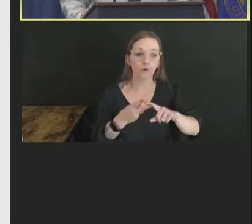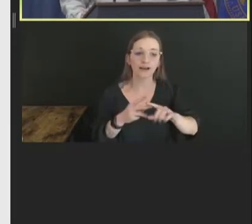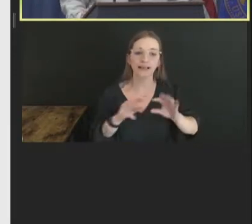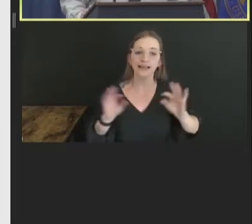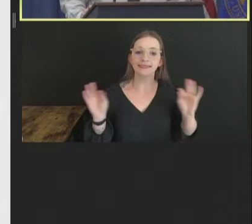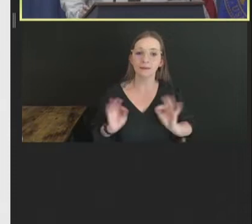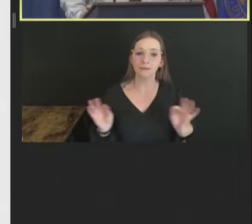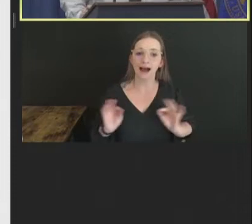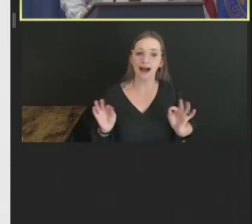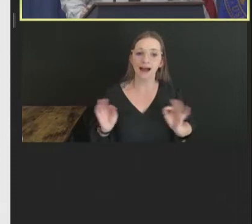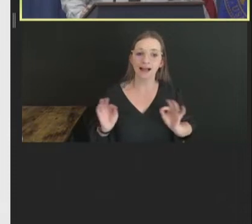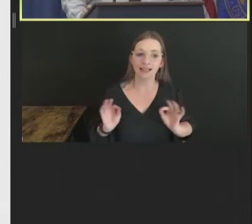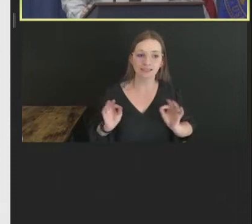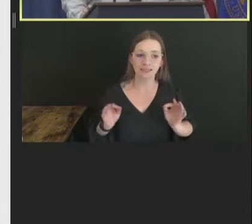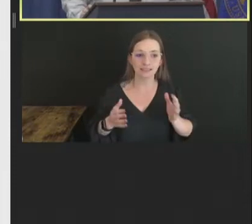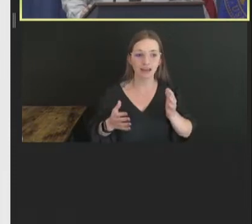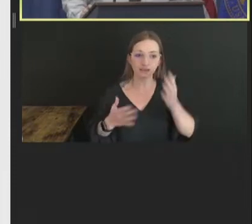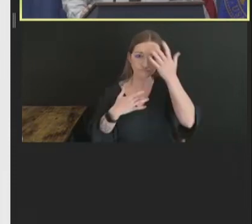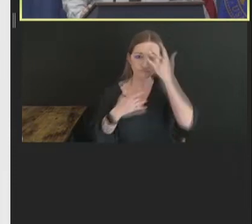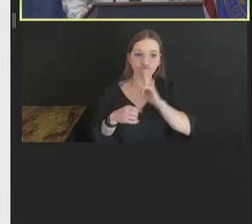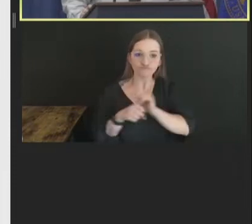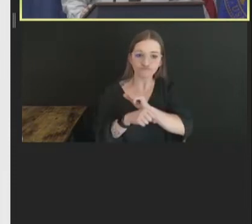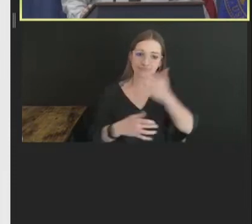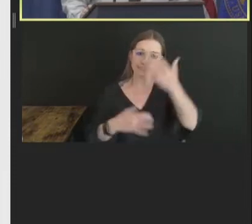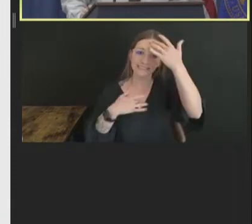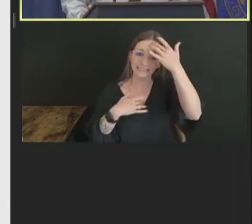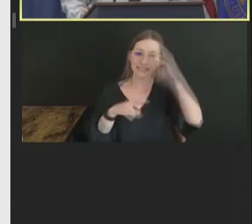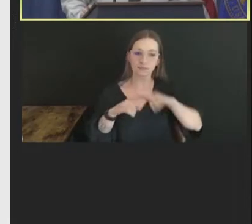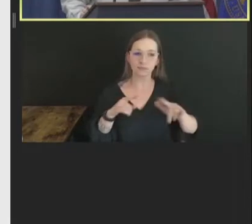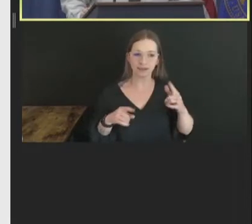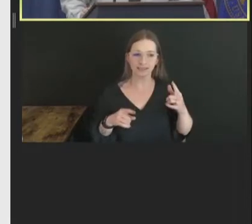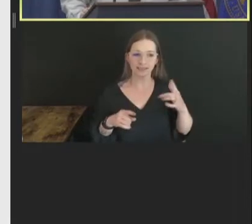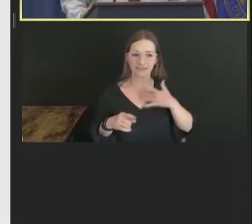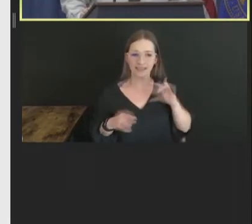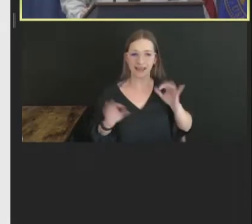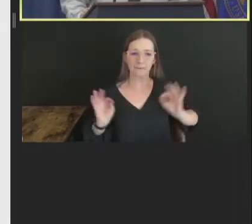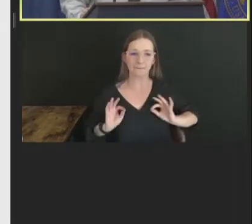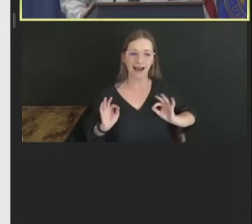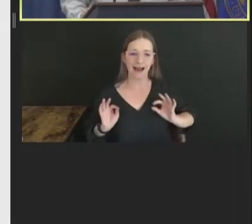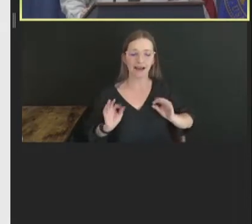which simply doesn't cause people to go in and get tested for their COVID-19 status.